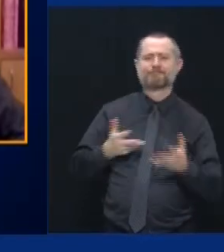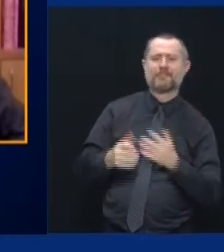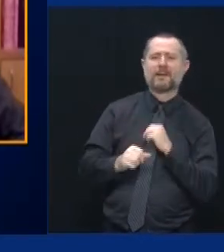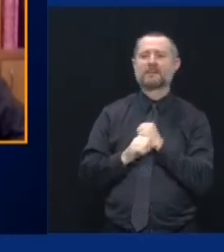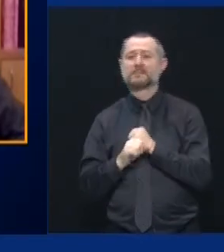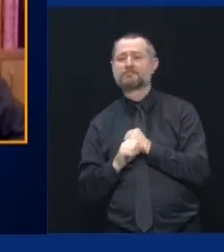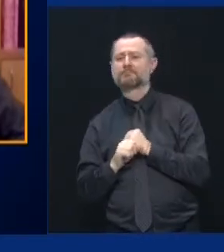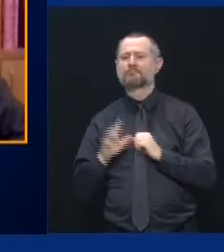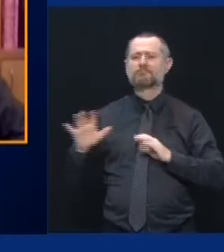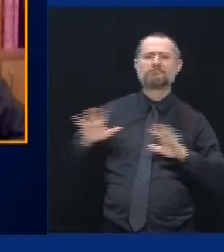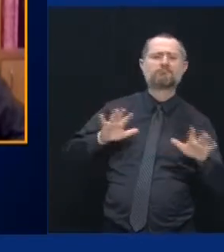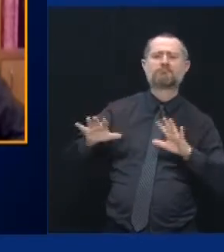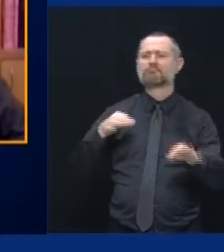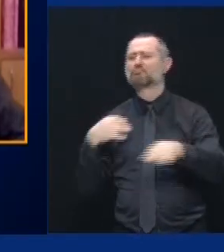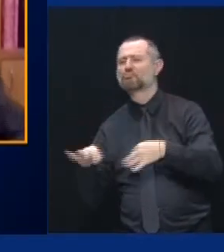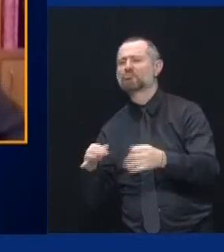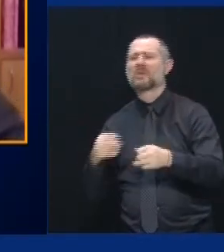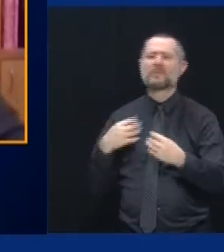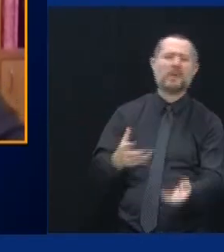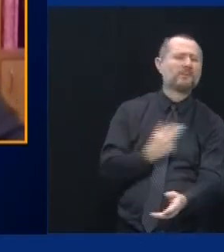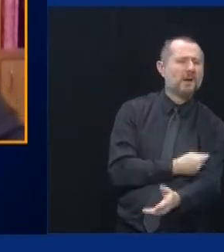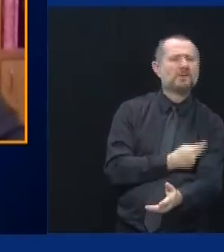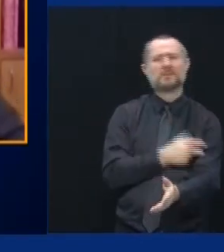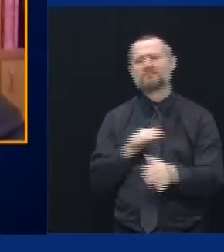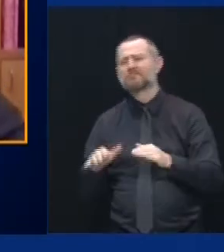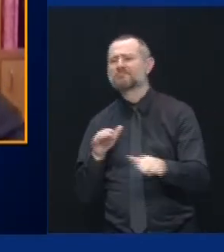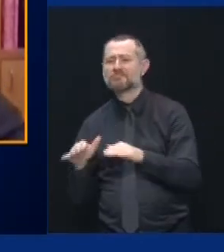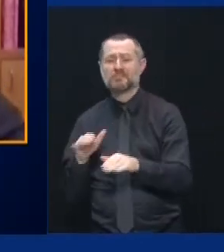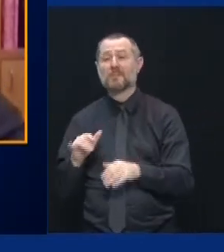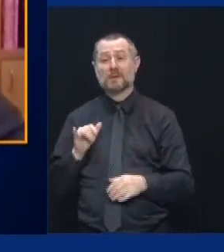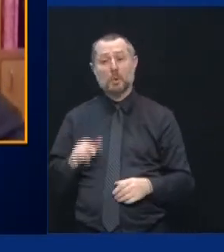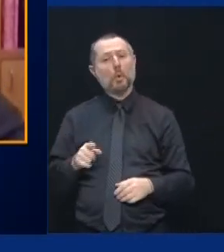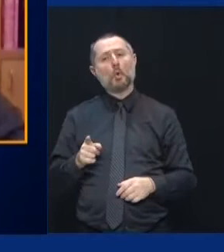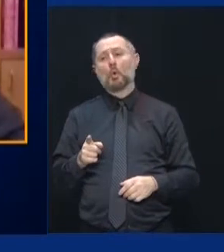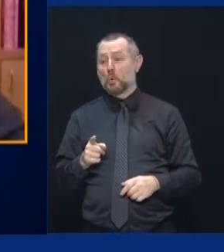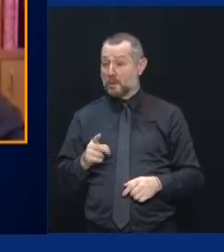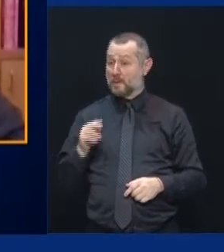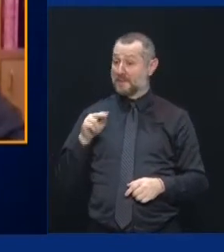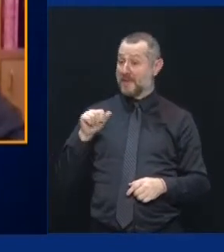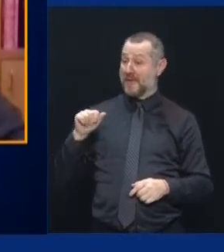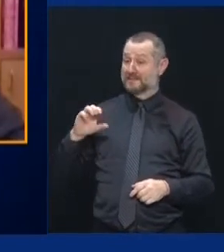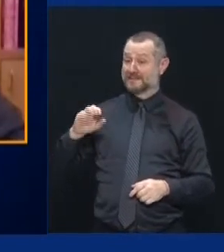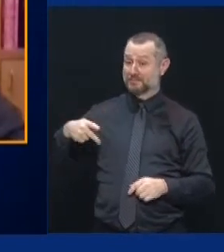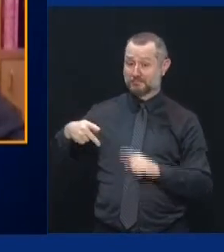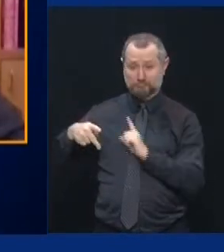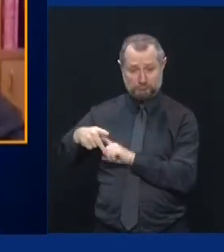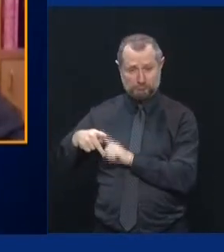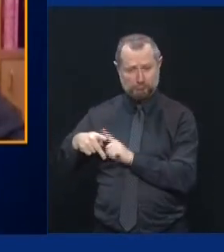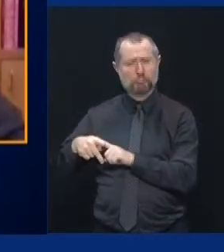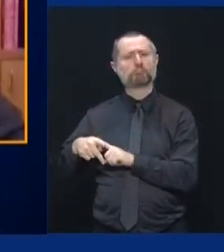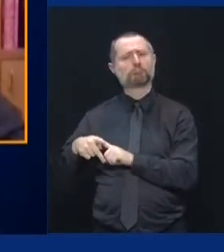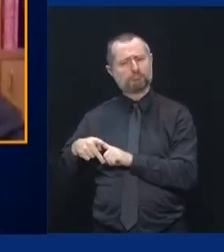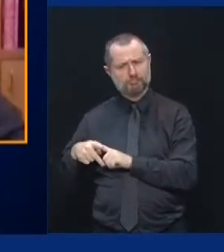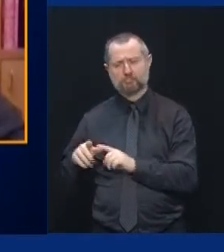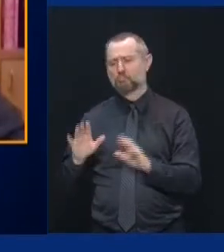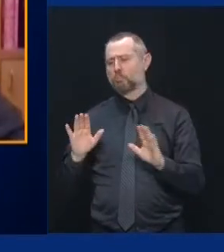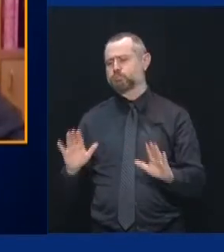SHE'S BEEN A GREAT CHAMPION. SHE'S DONE ADS FOR US AND SHE'S APPEARING EVERYWHERE TO TRY TO